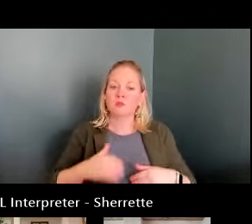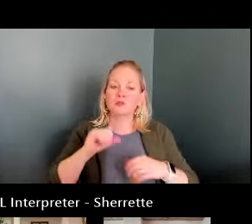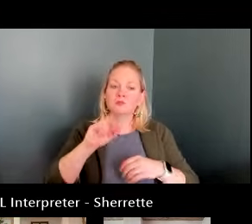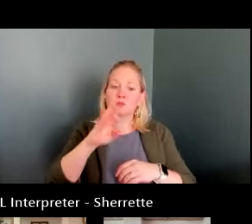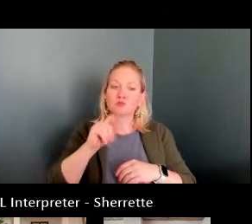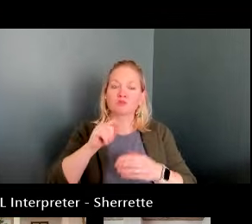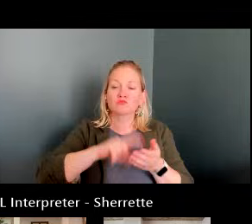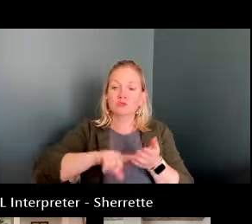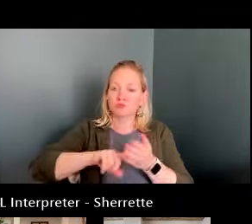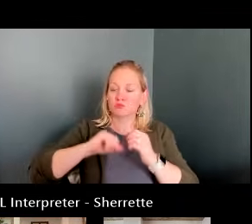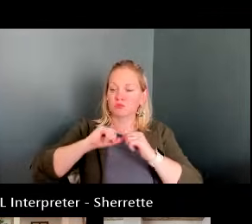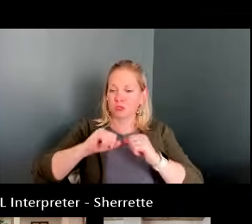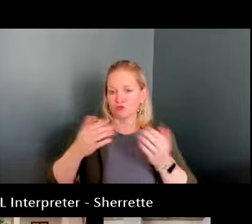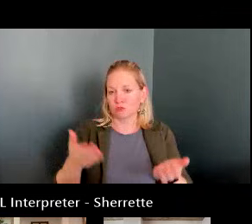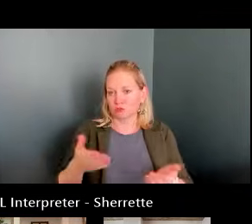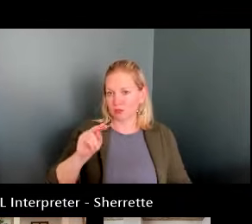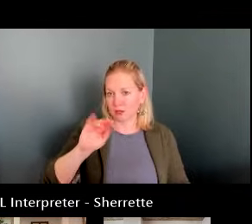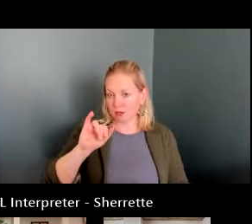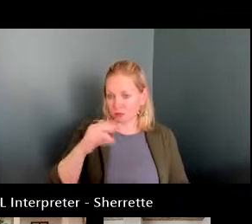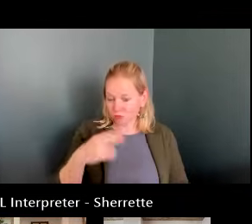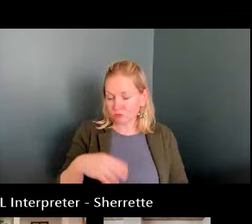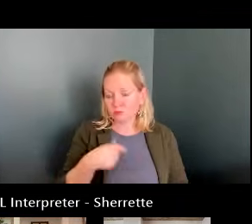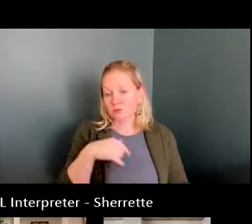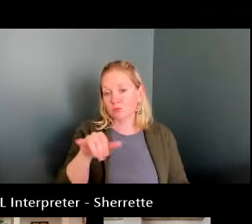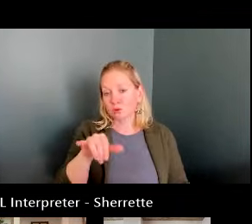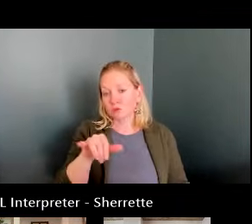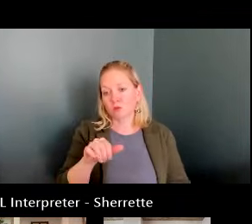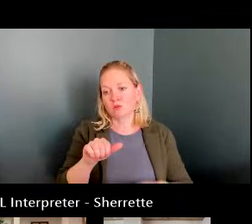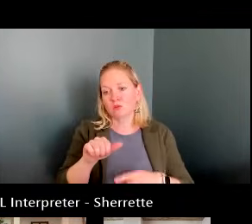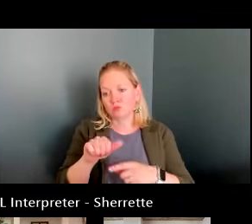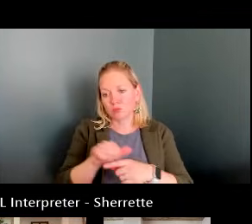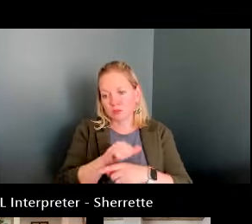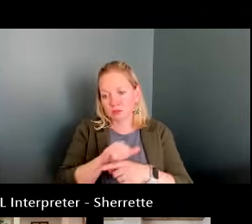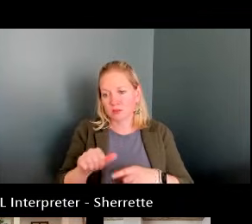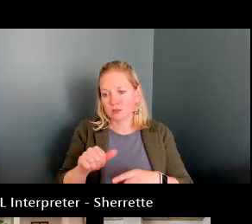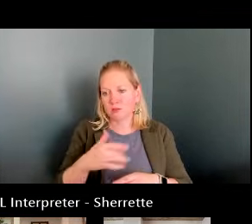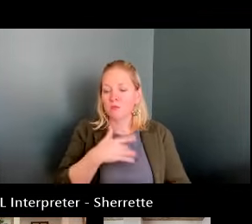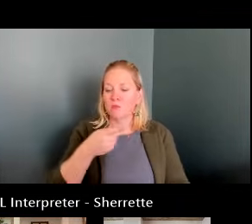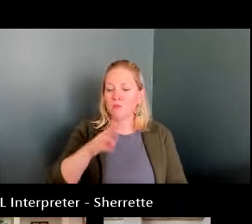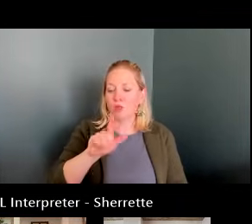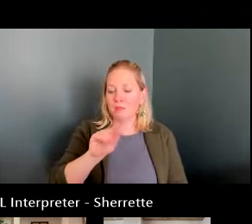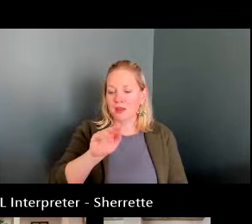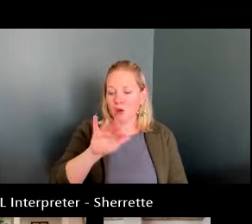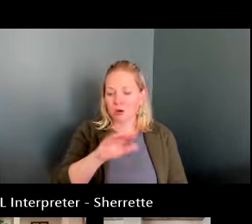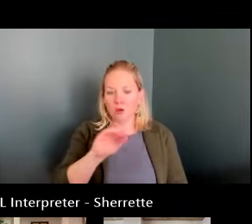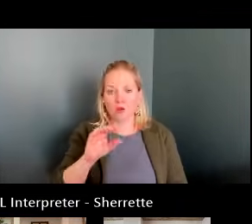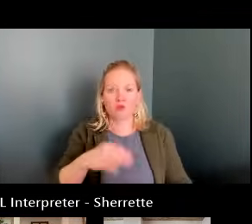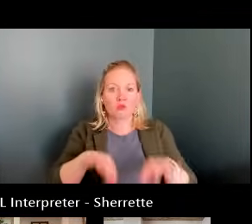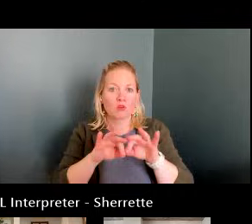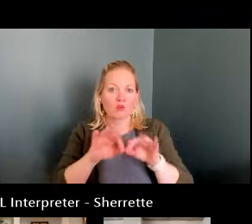at the NIH. I'm also a practicing and pulmonary and critical care physician.